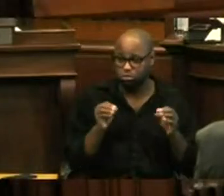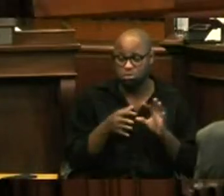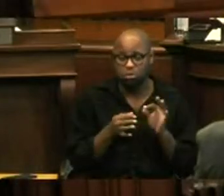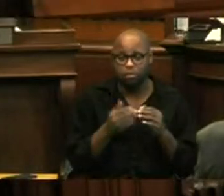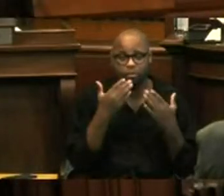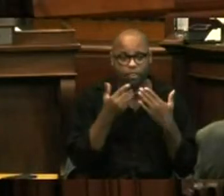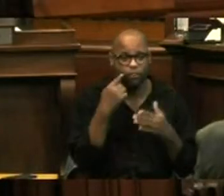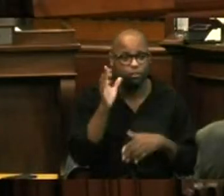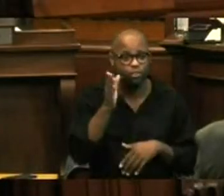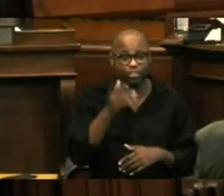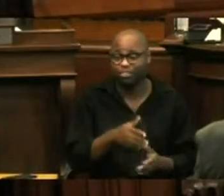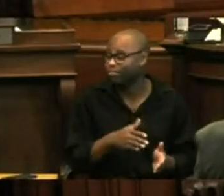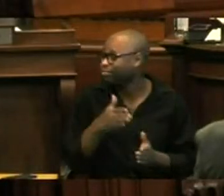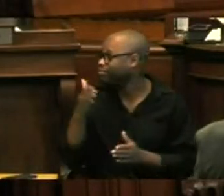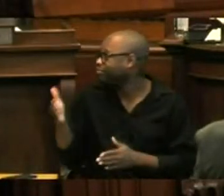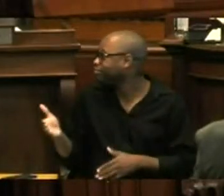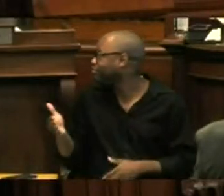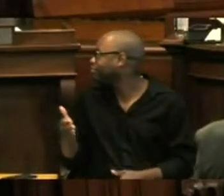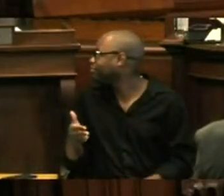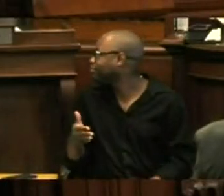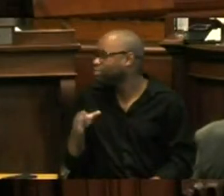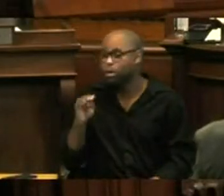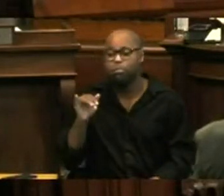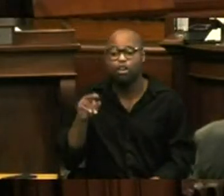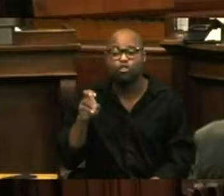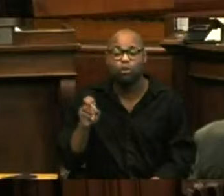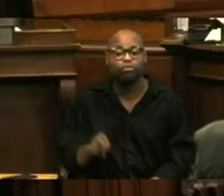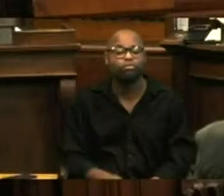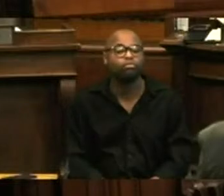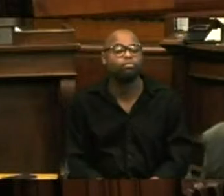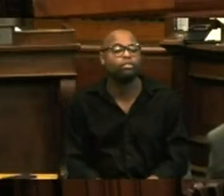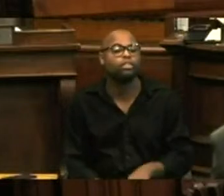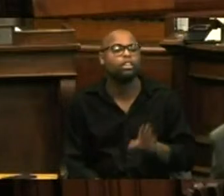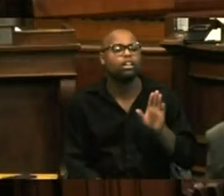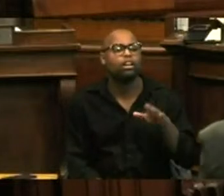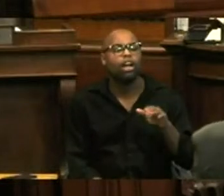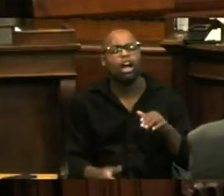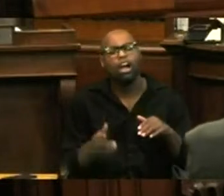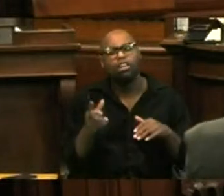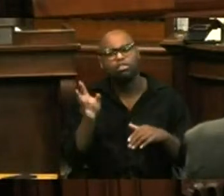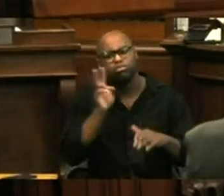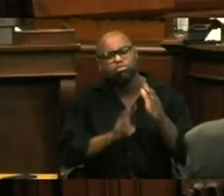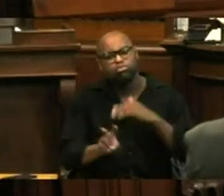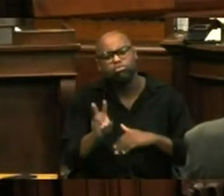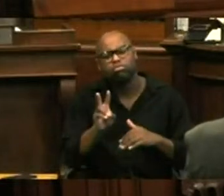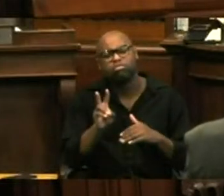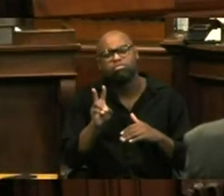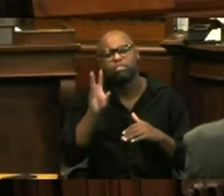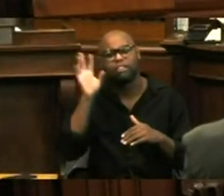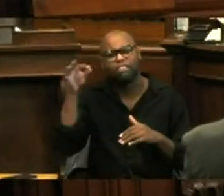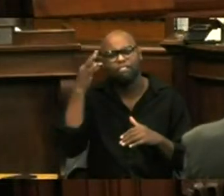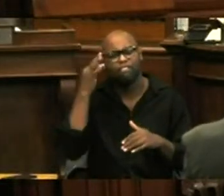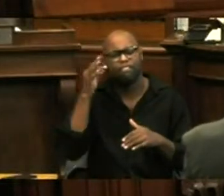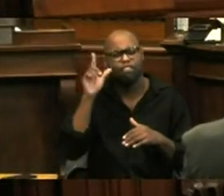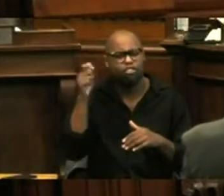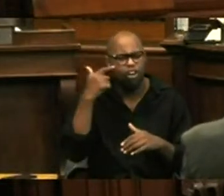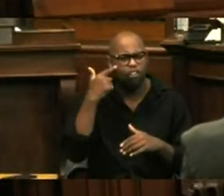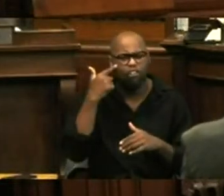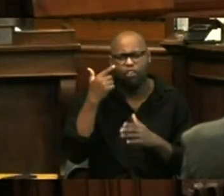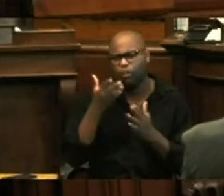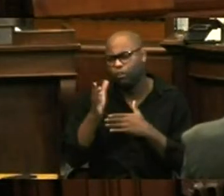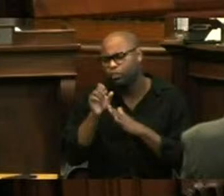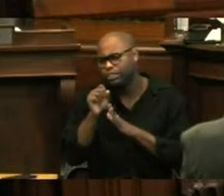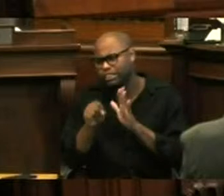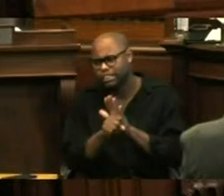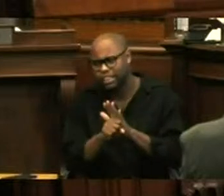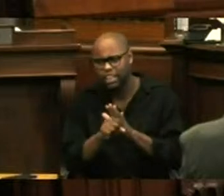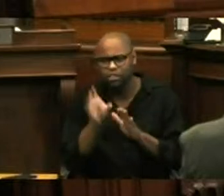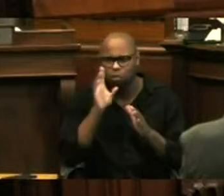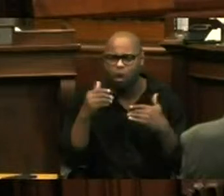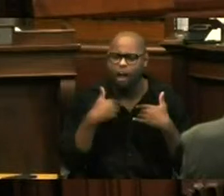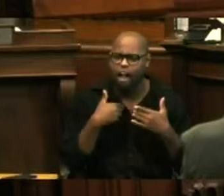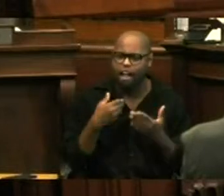Councilmember Monroe. Is there